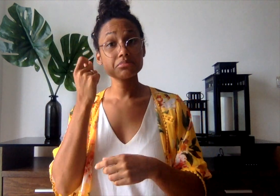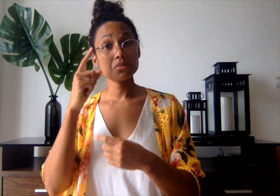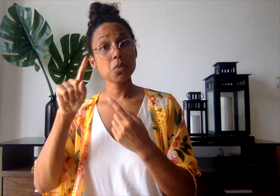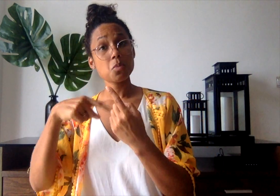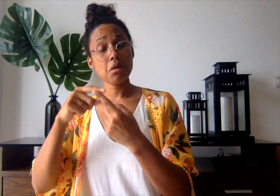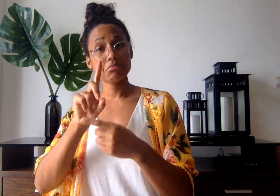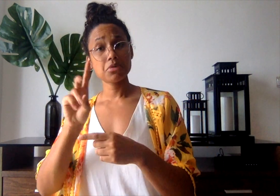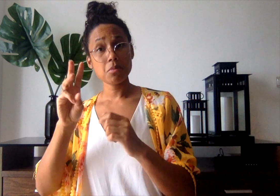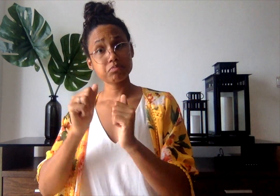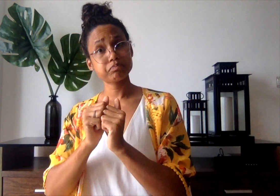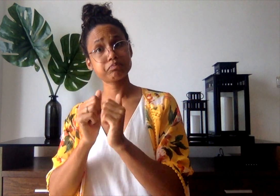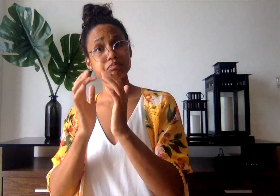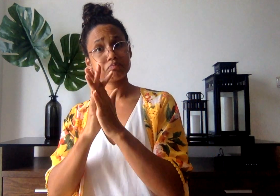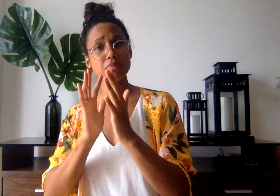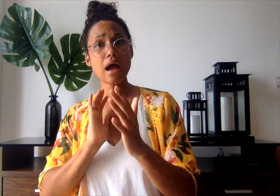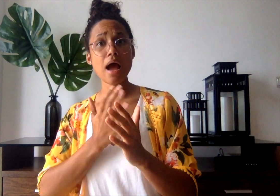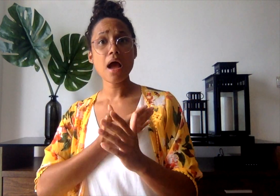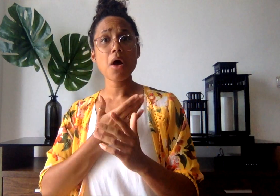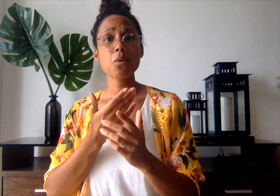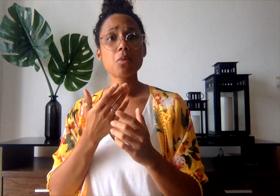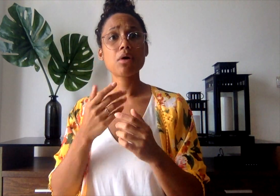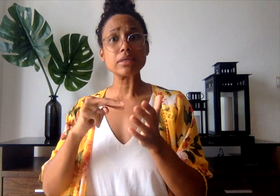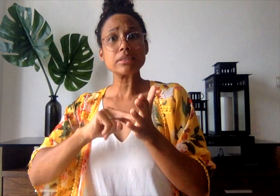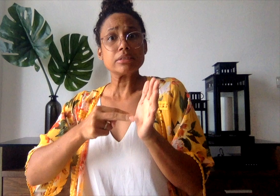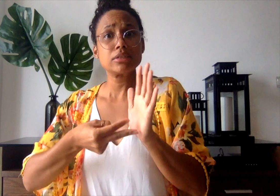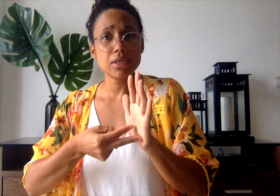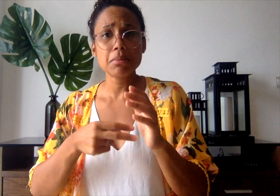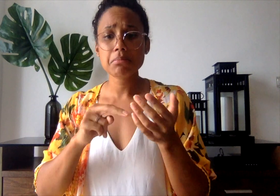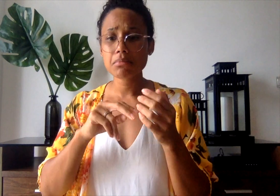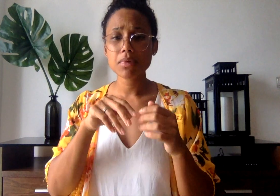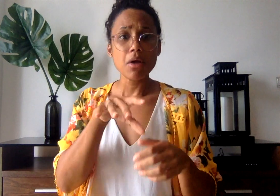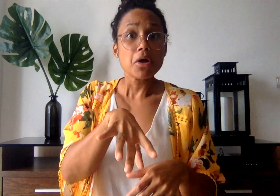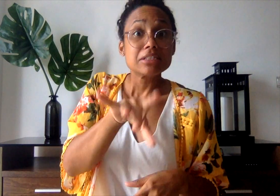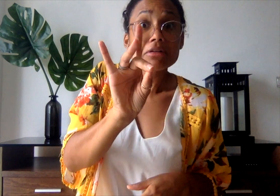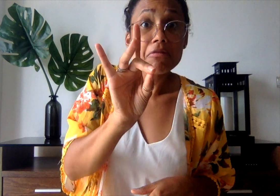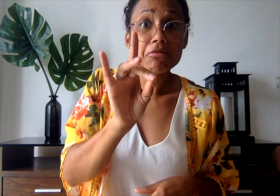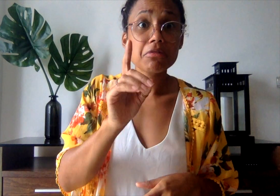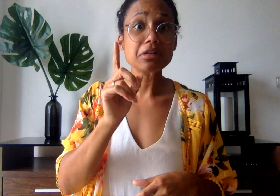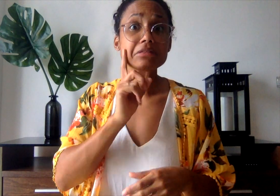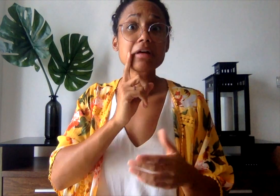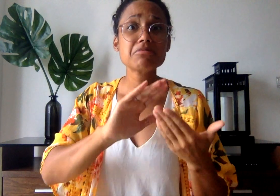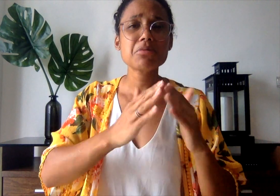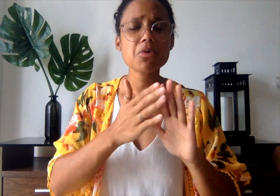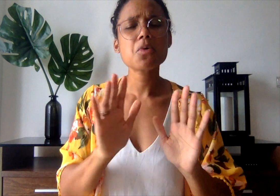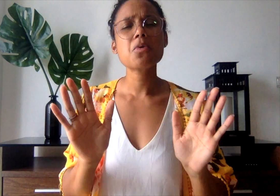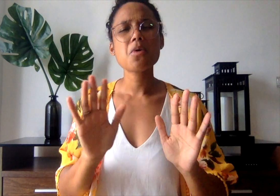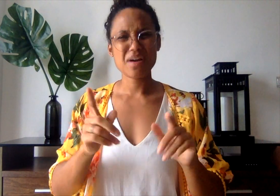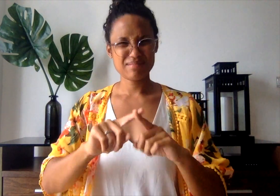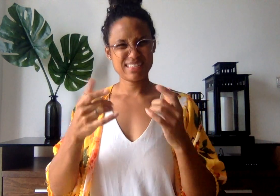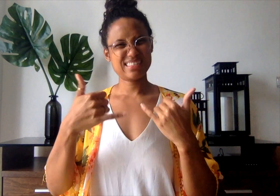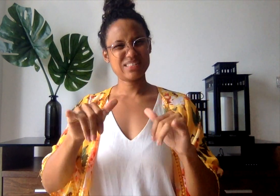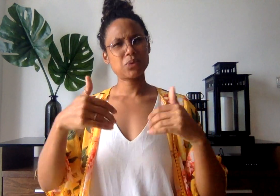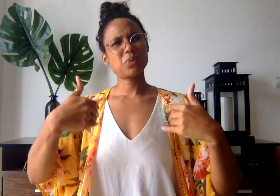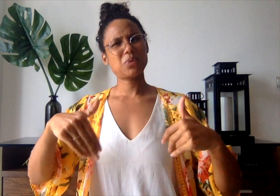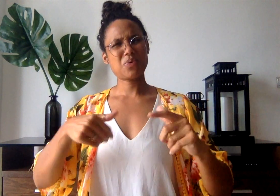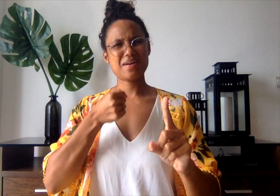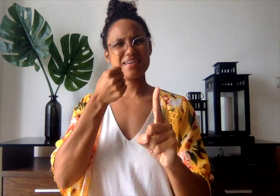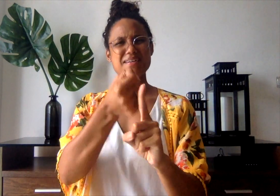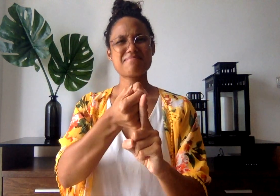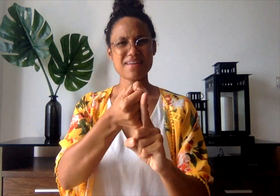While this was never the intention of our organization, we would be remiss to overlook the impact.